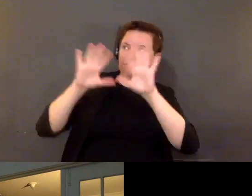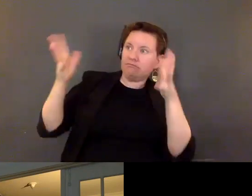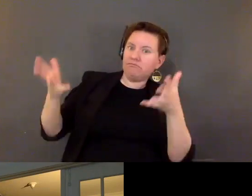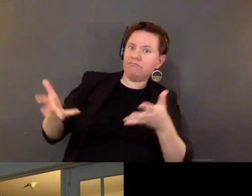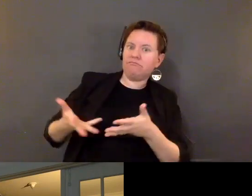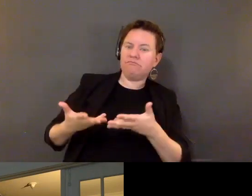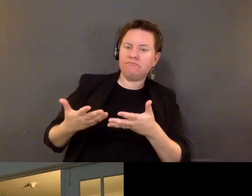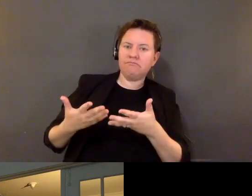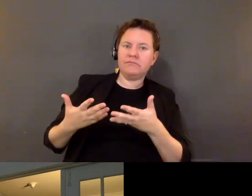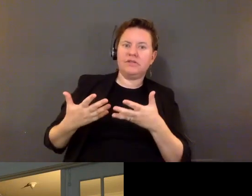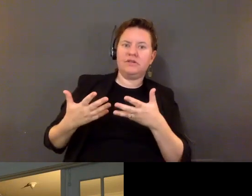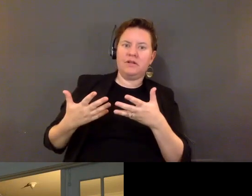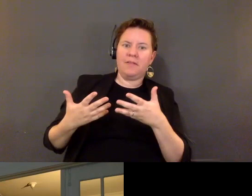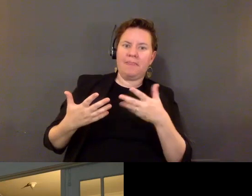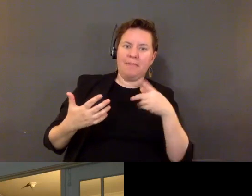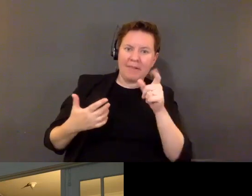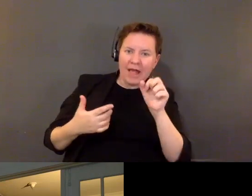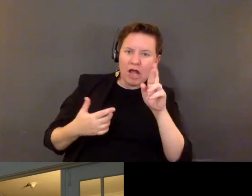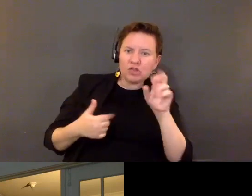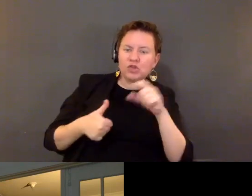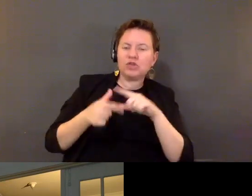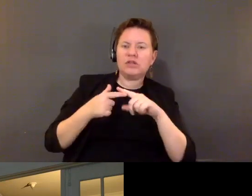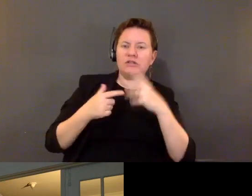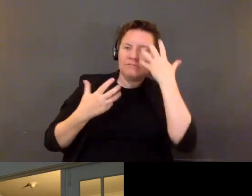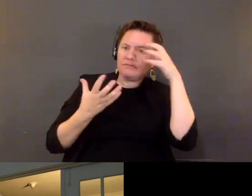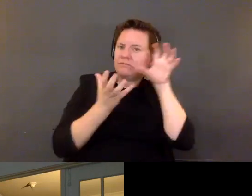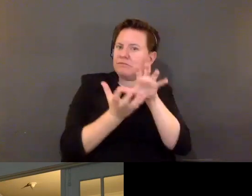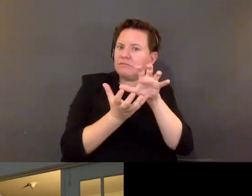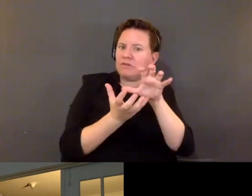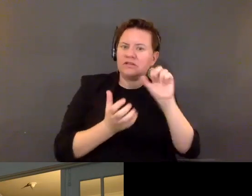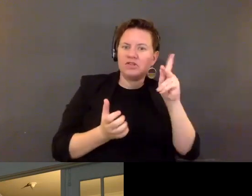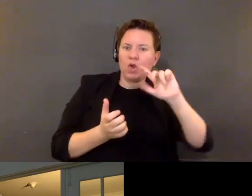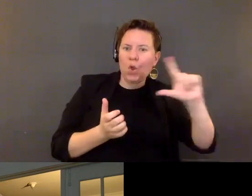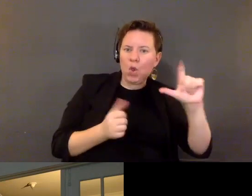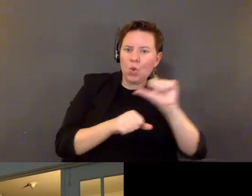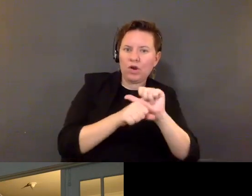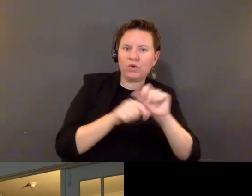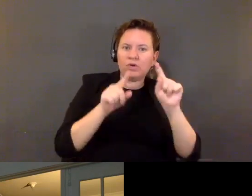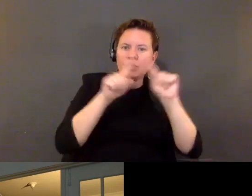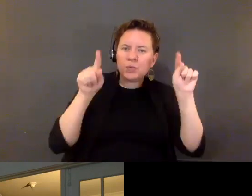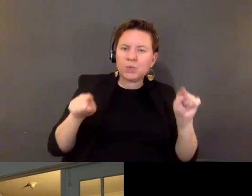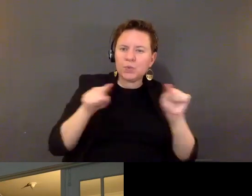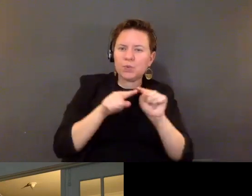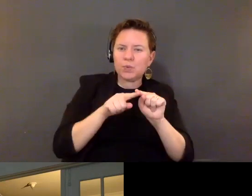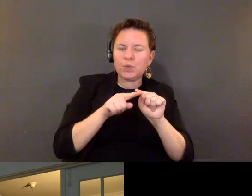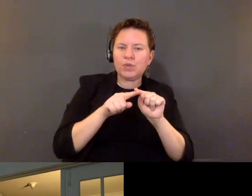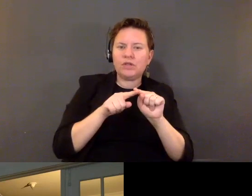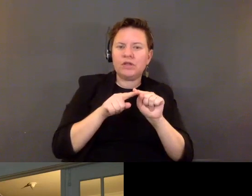scrollwork scrollwork indented cornice was a square bronze sign the mutter museum